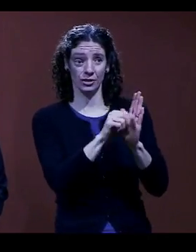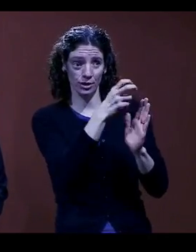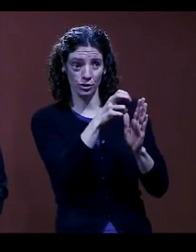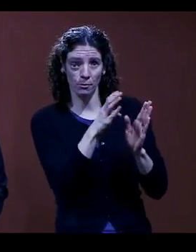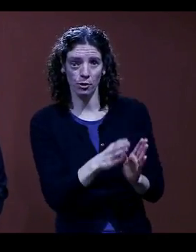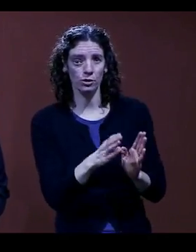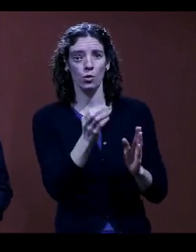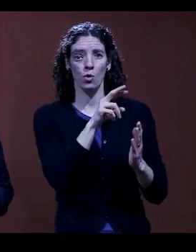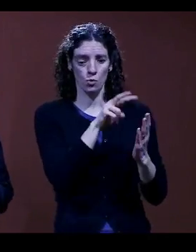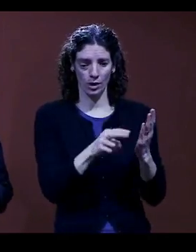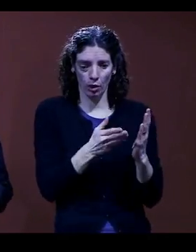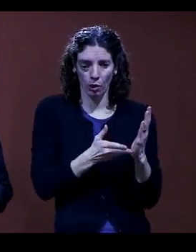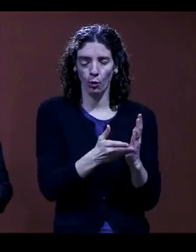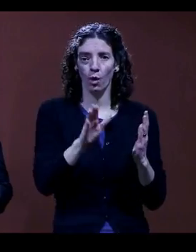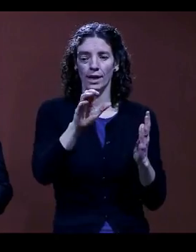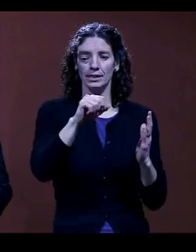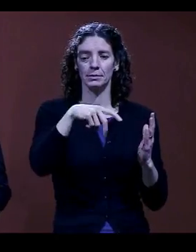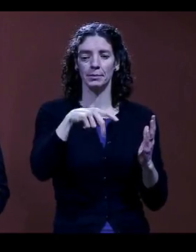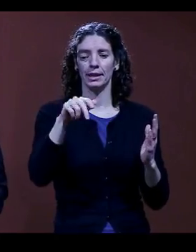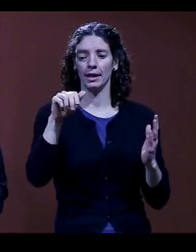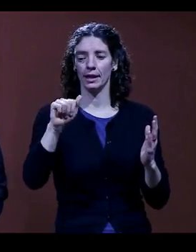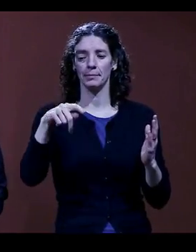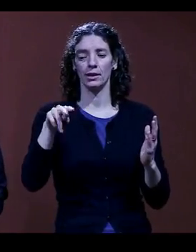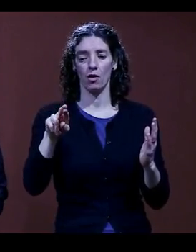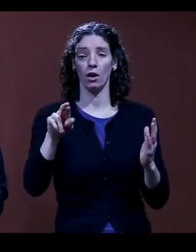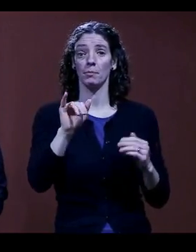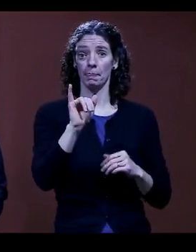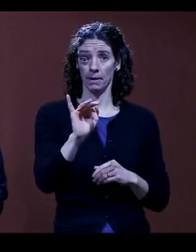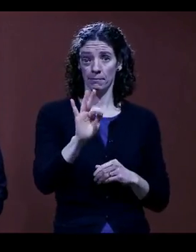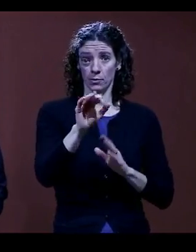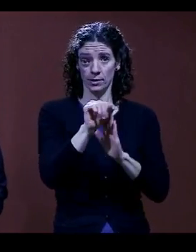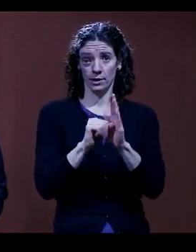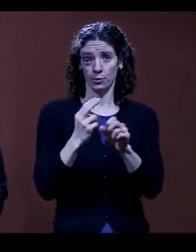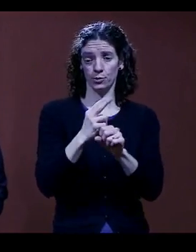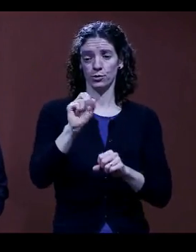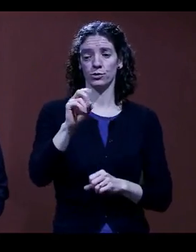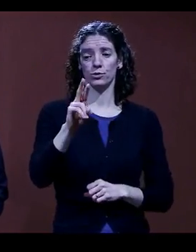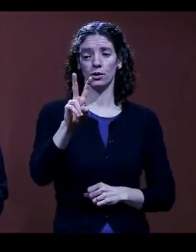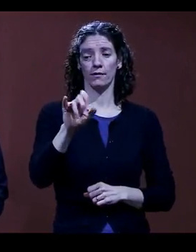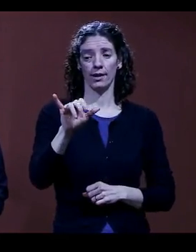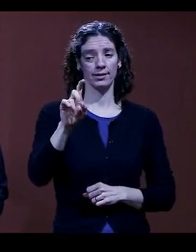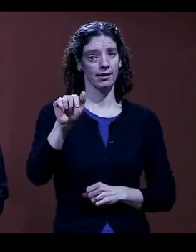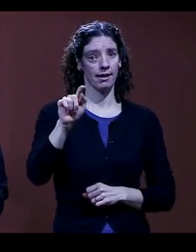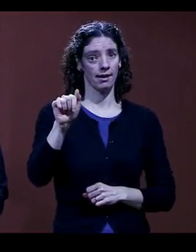If survey data are used in your state, look for questions